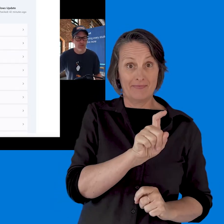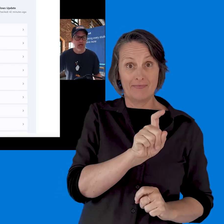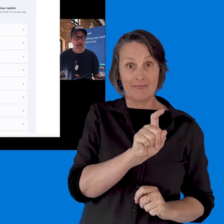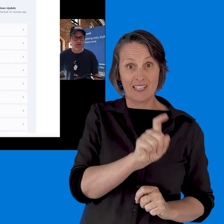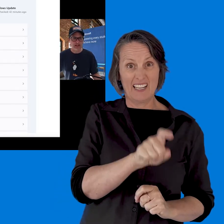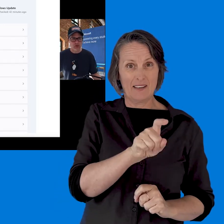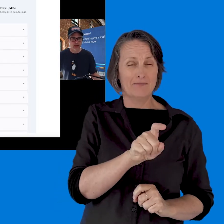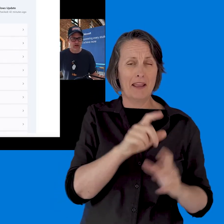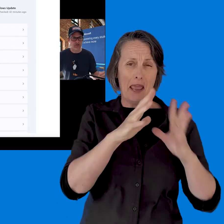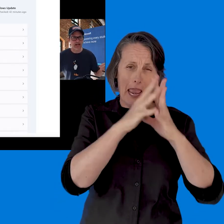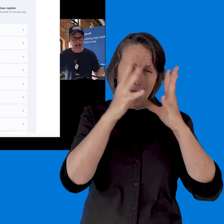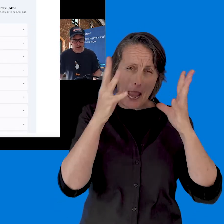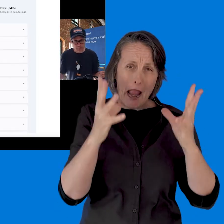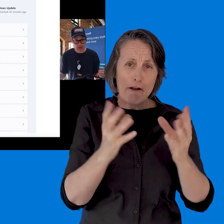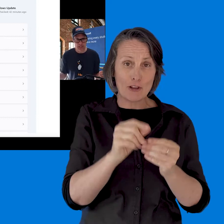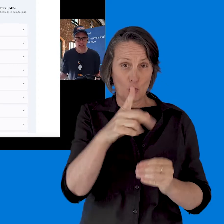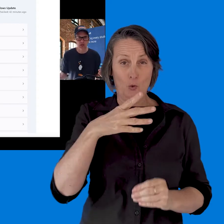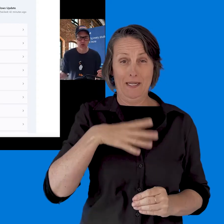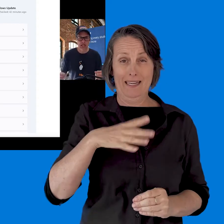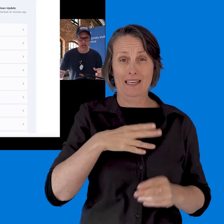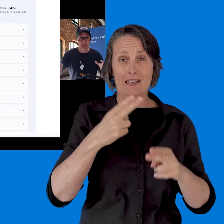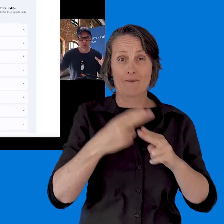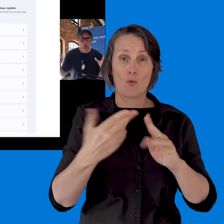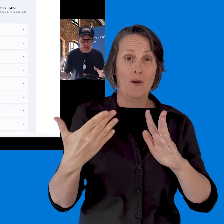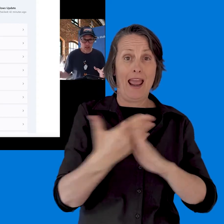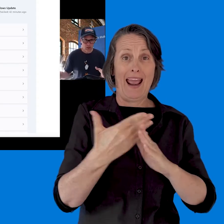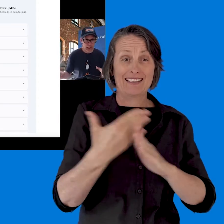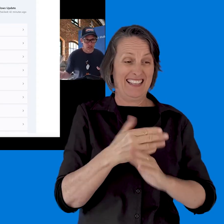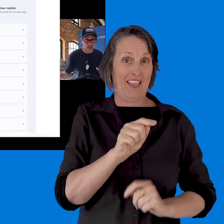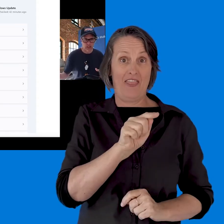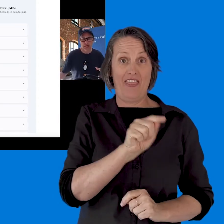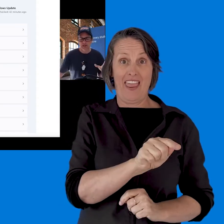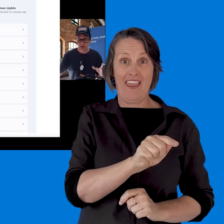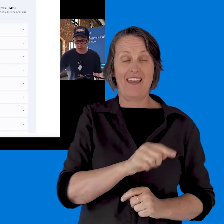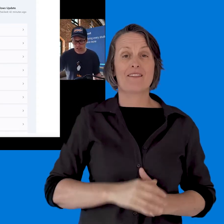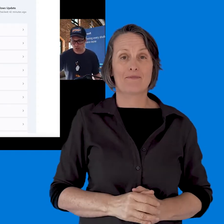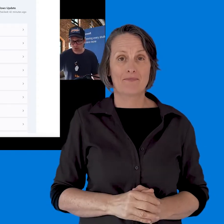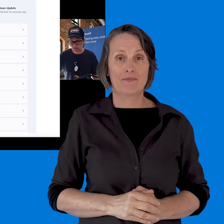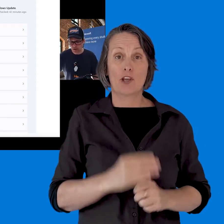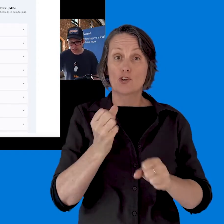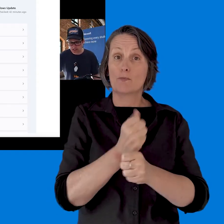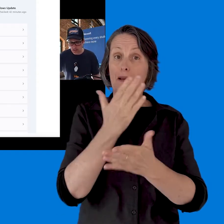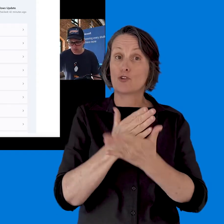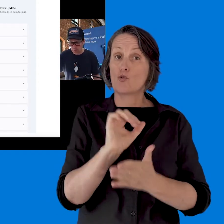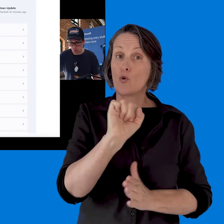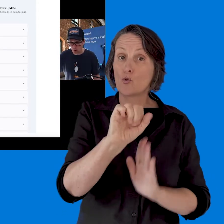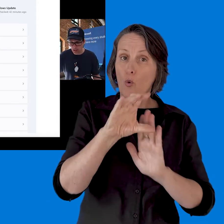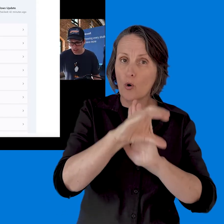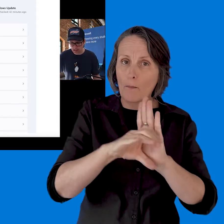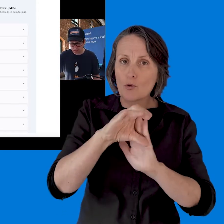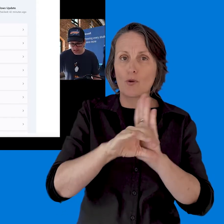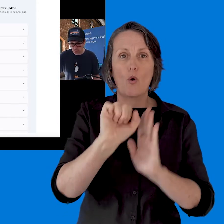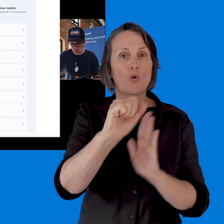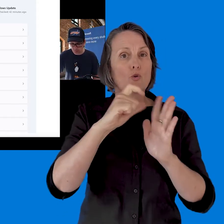And that's where you're gonna find everything that you need in the one location to make your device more accessible.